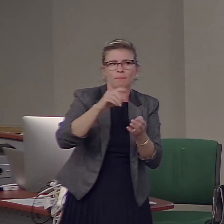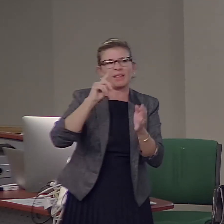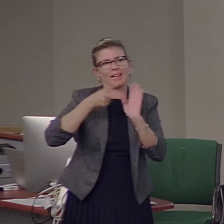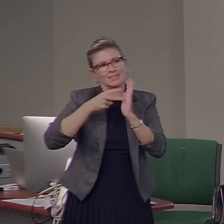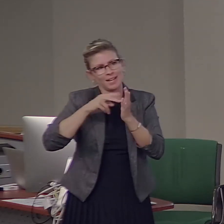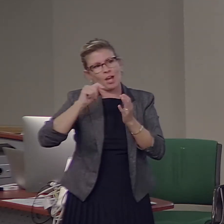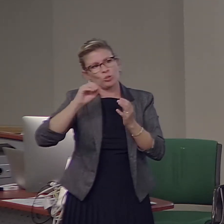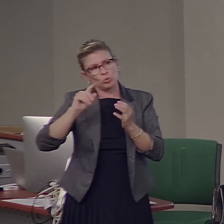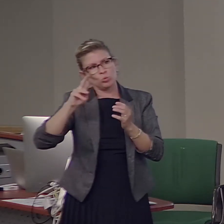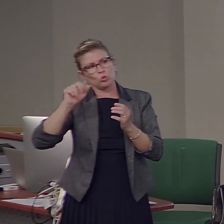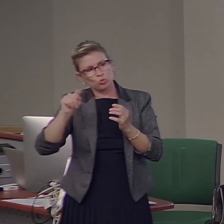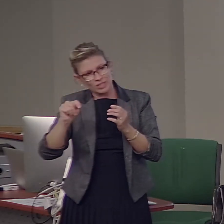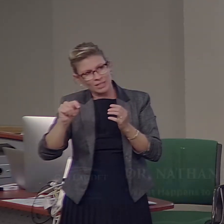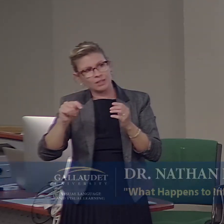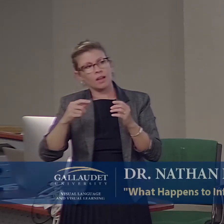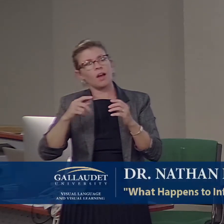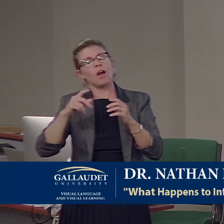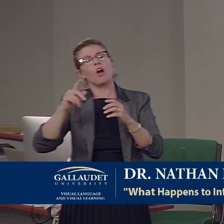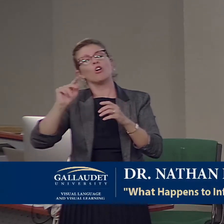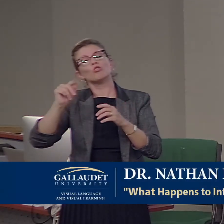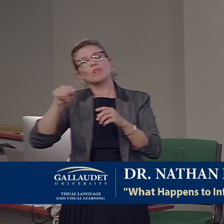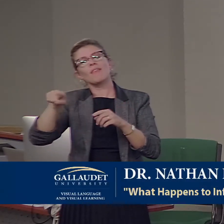they still remain in the same group